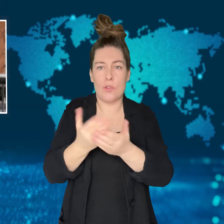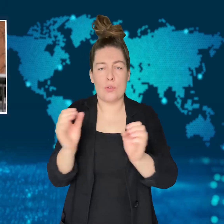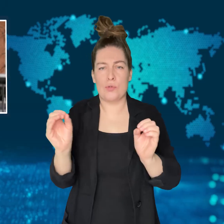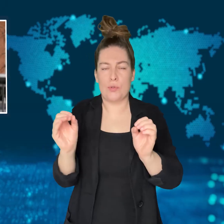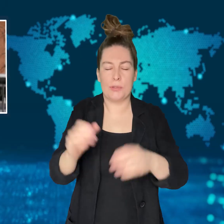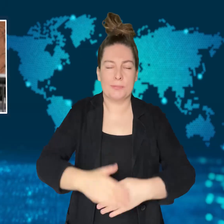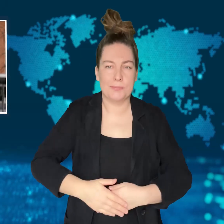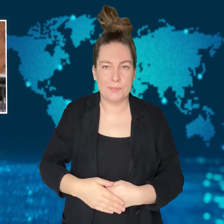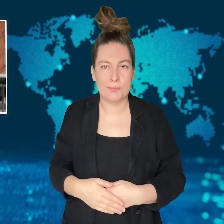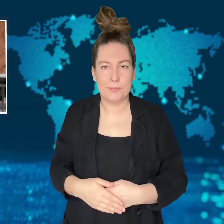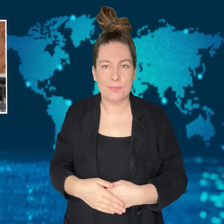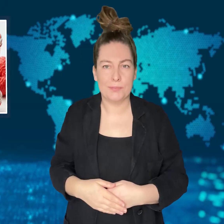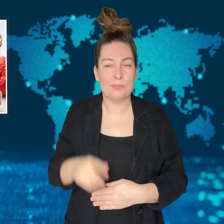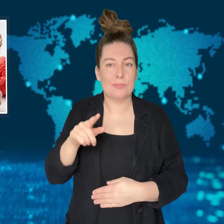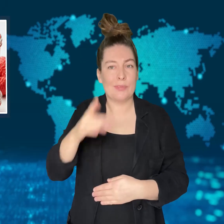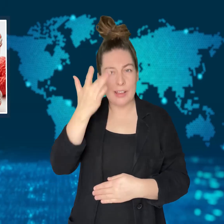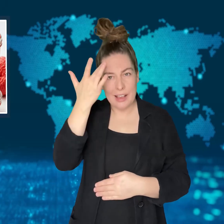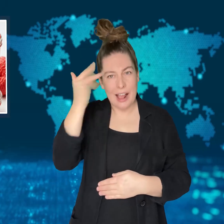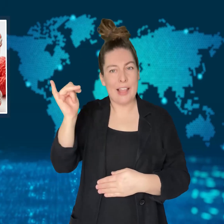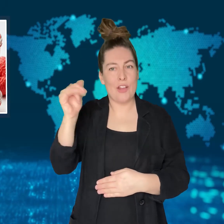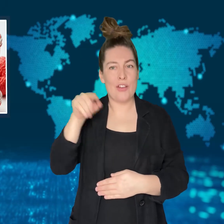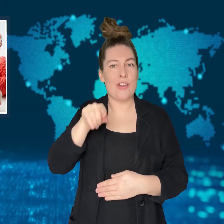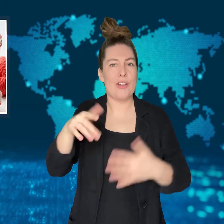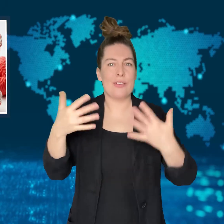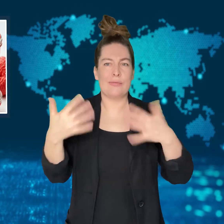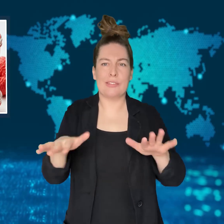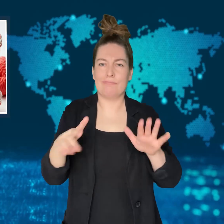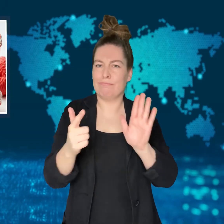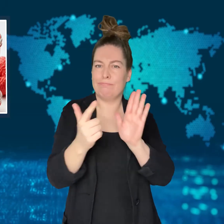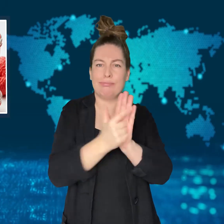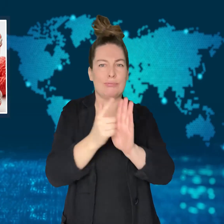Though it has not been found to